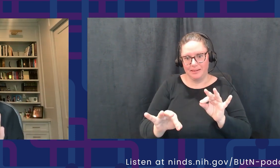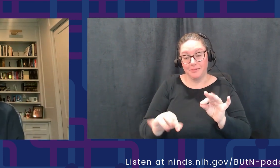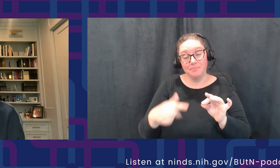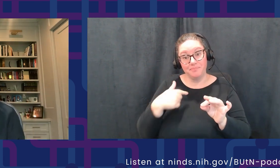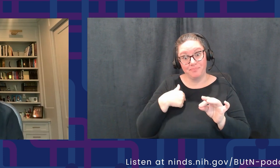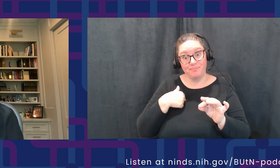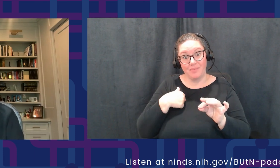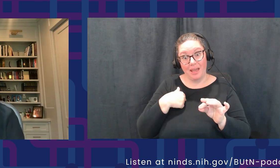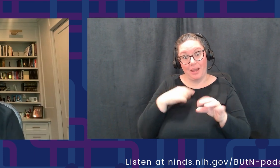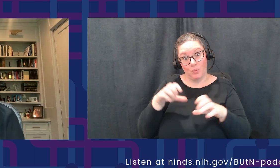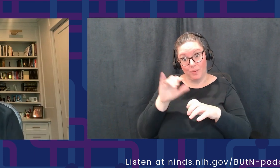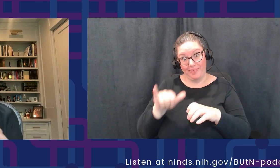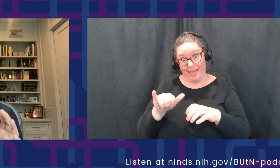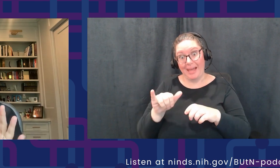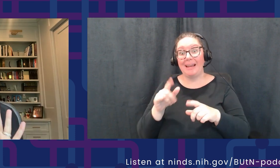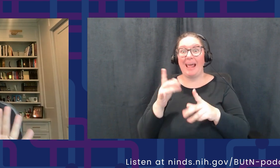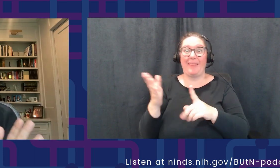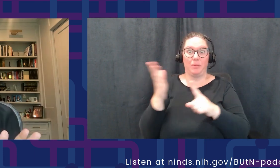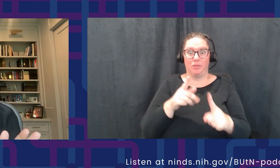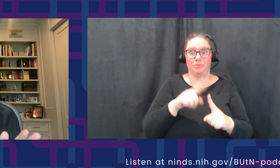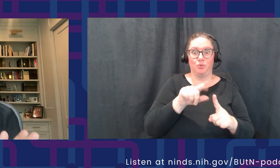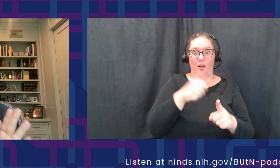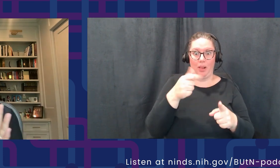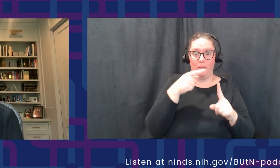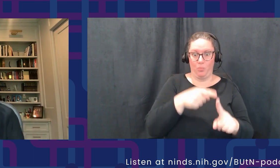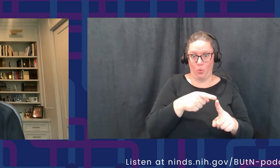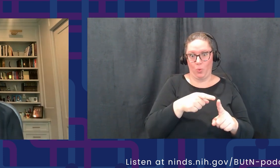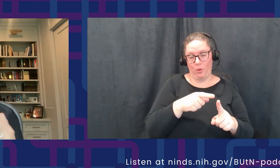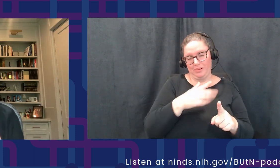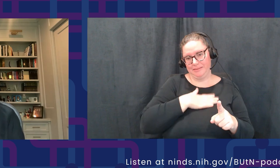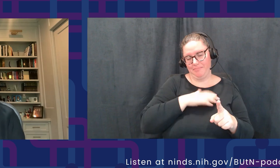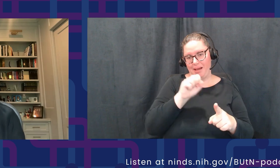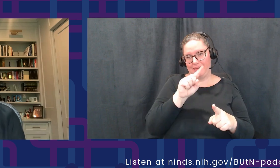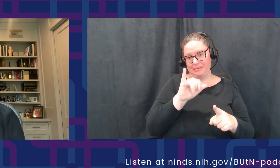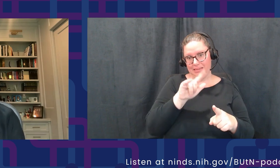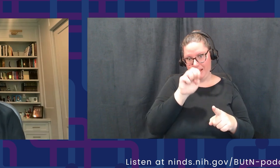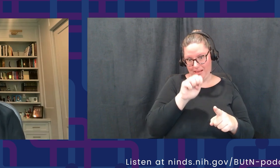Which brings me to a point, and that's a style I personally cannot